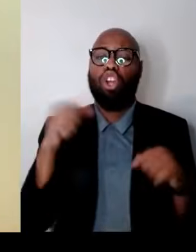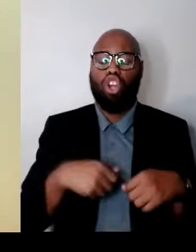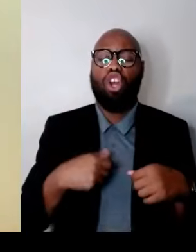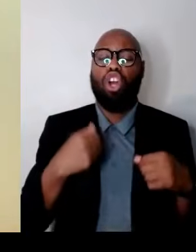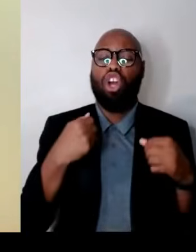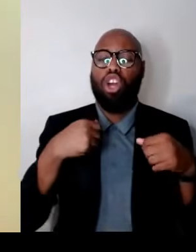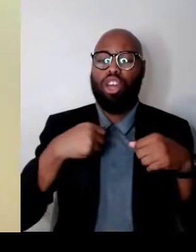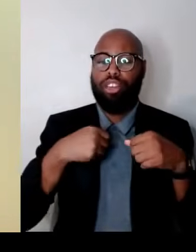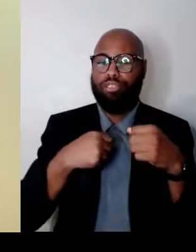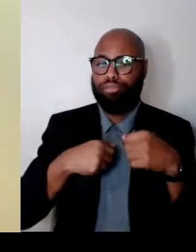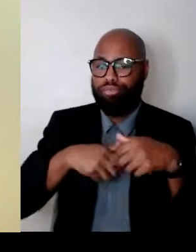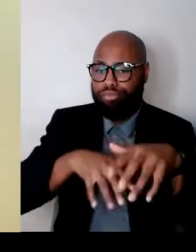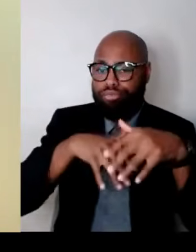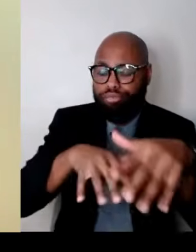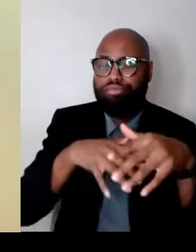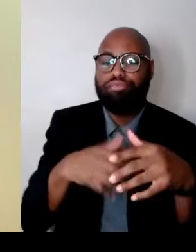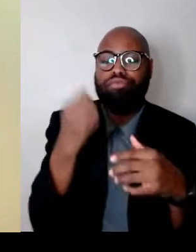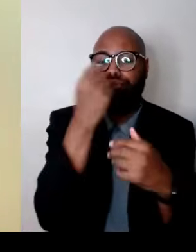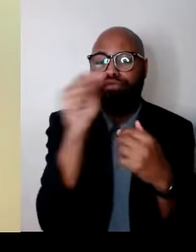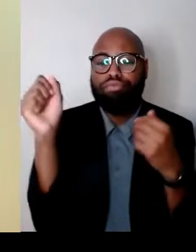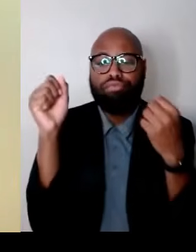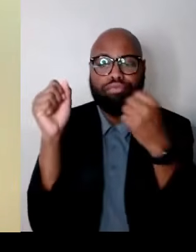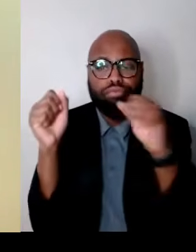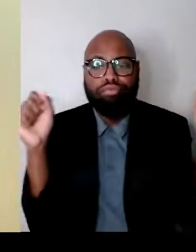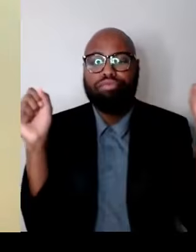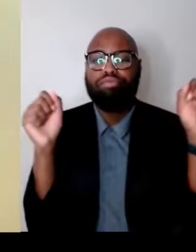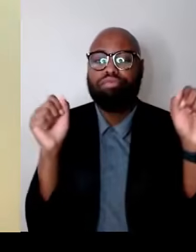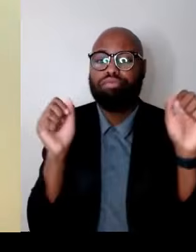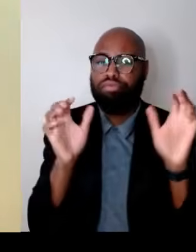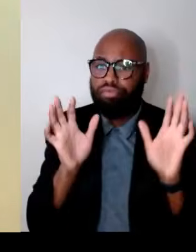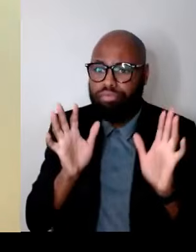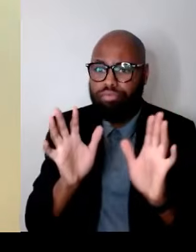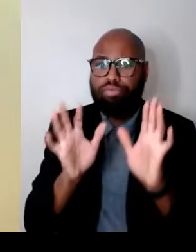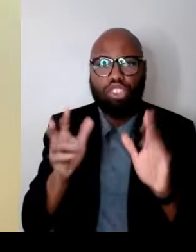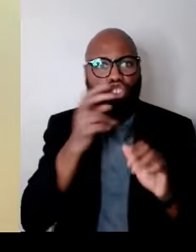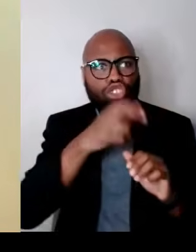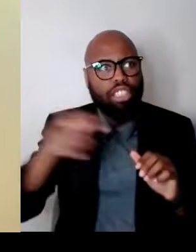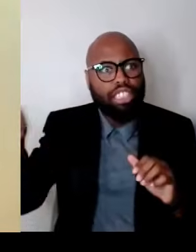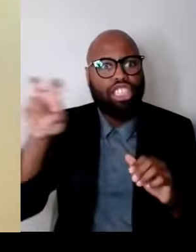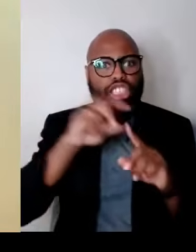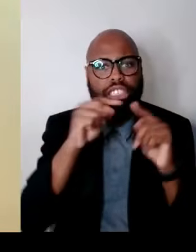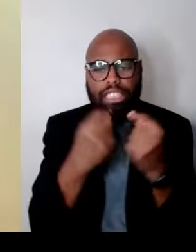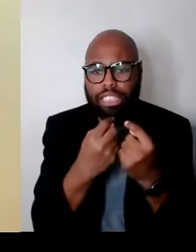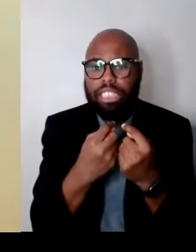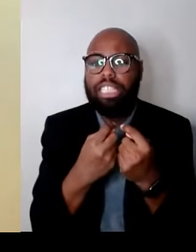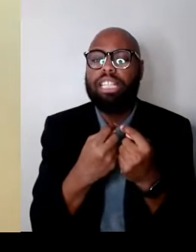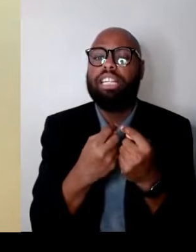of people to press the transition team. And then the committee,